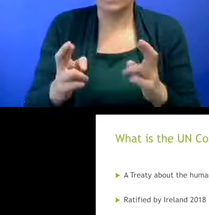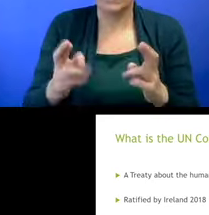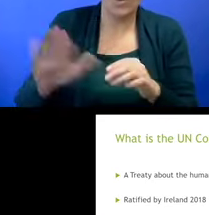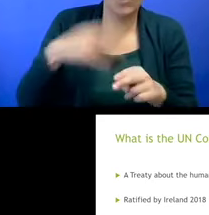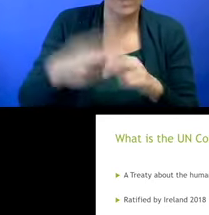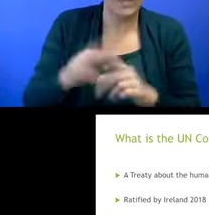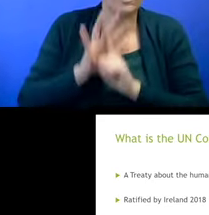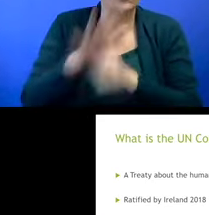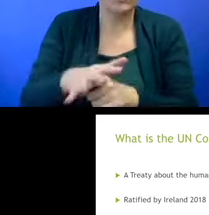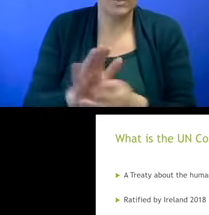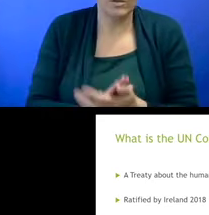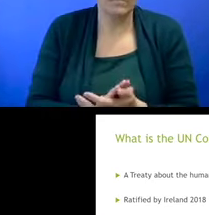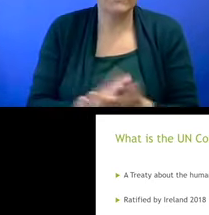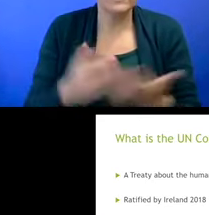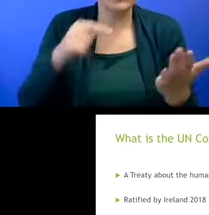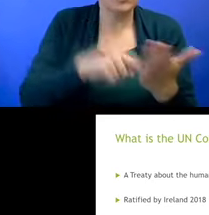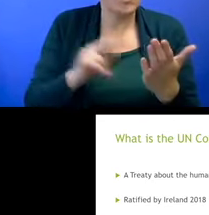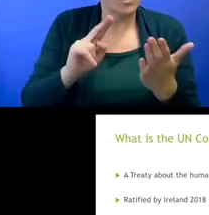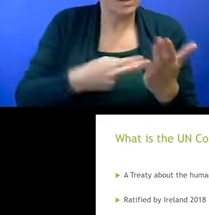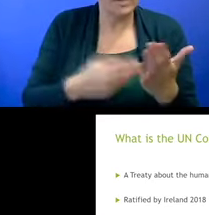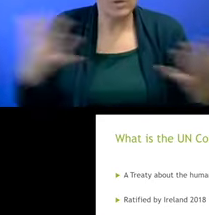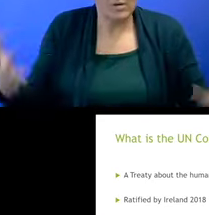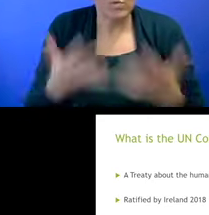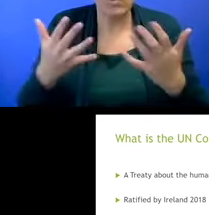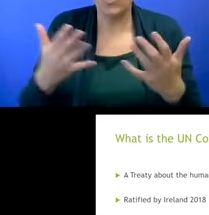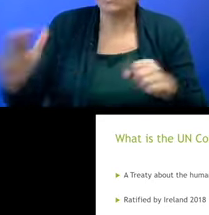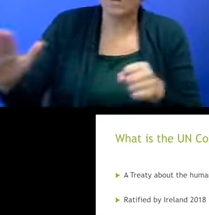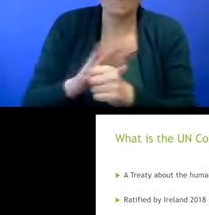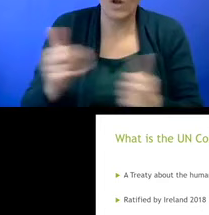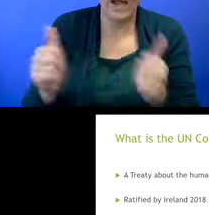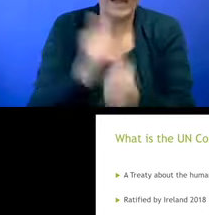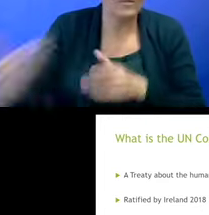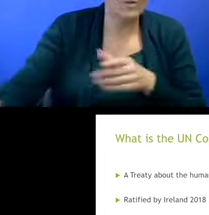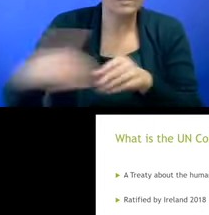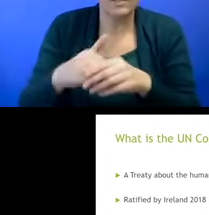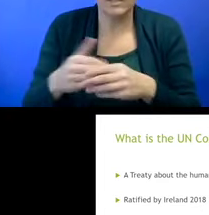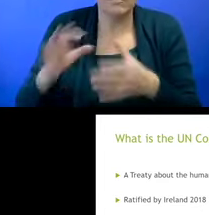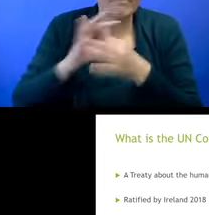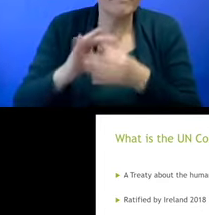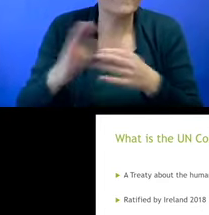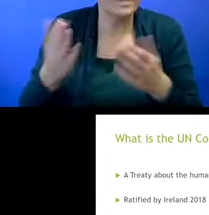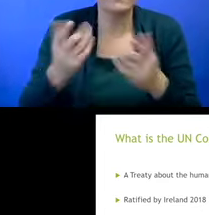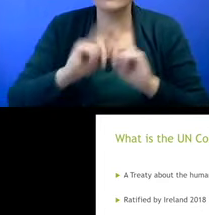To that end, the Convention promotes active and full participation, engagement in all spheres of life.